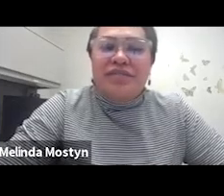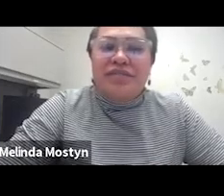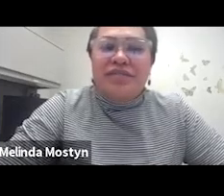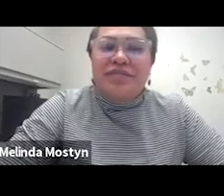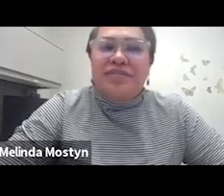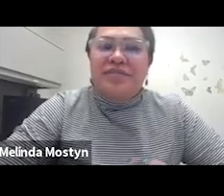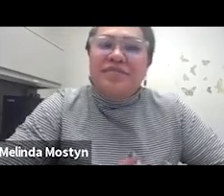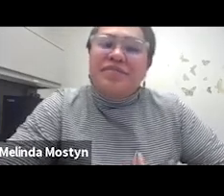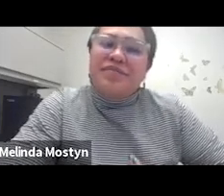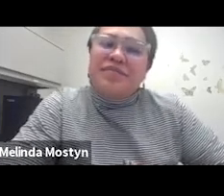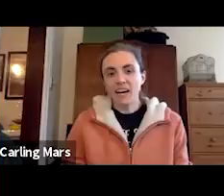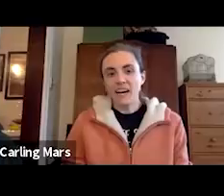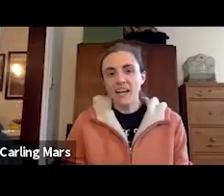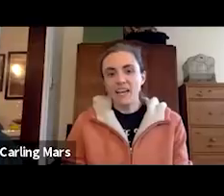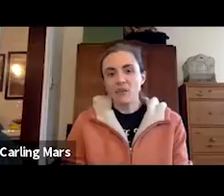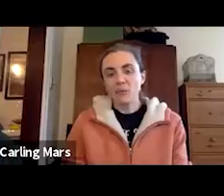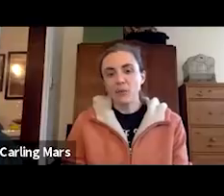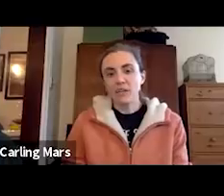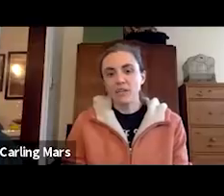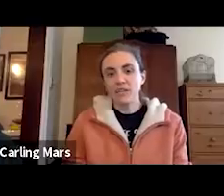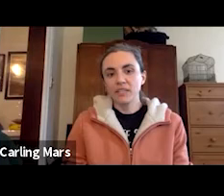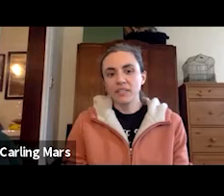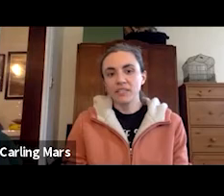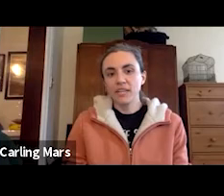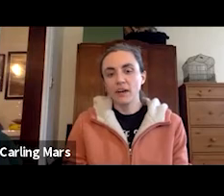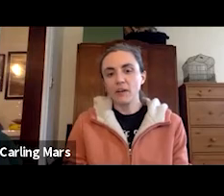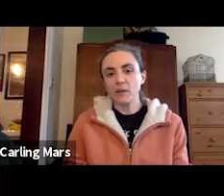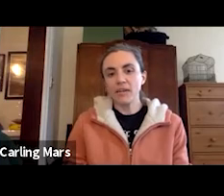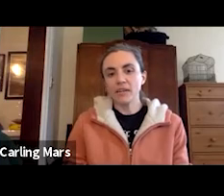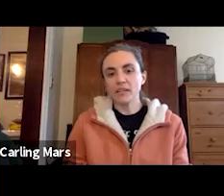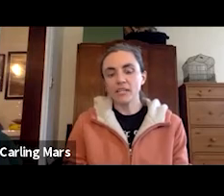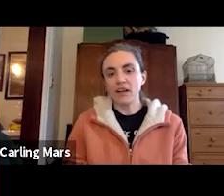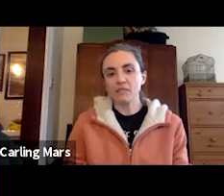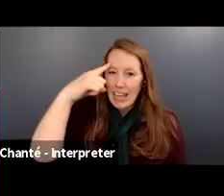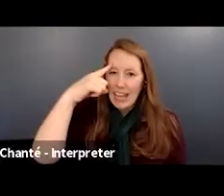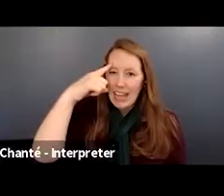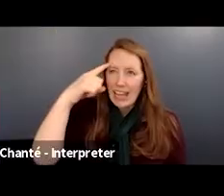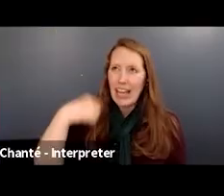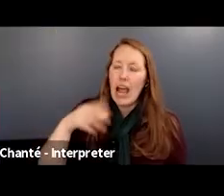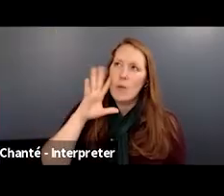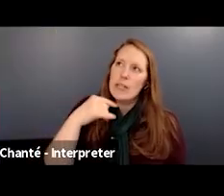I think I would tell my younger self that